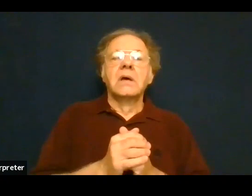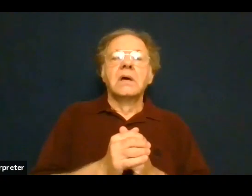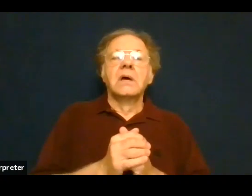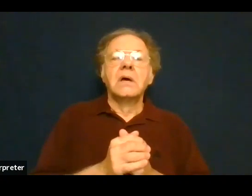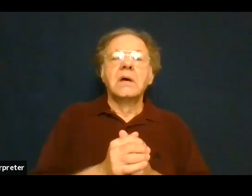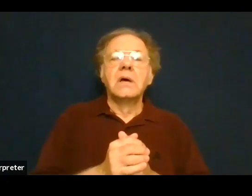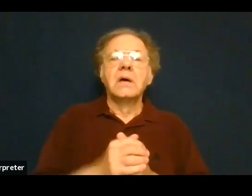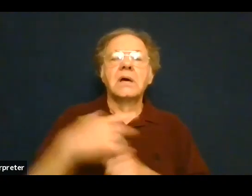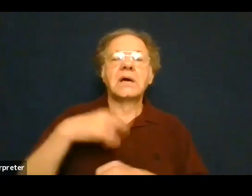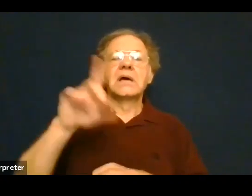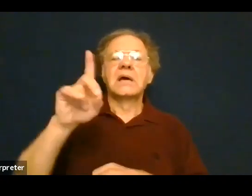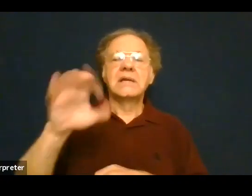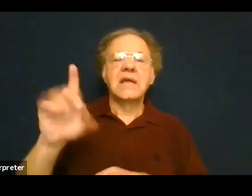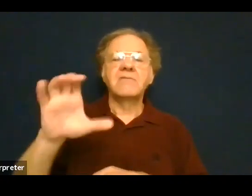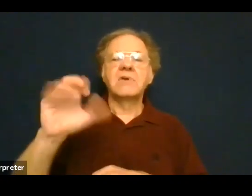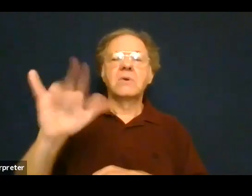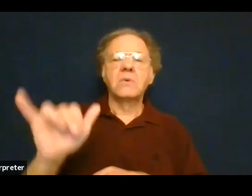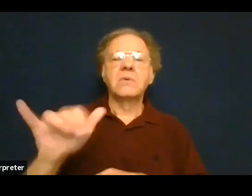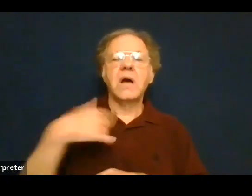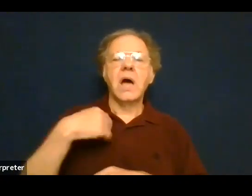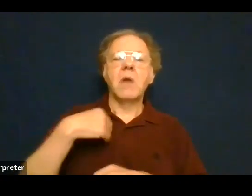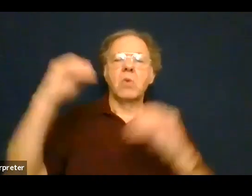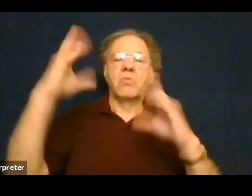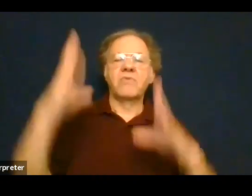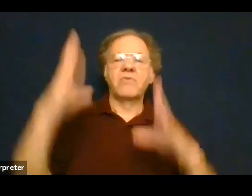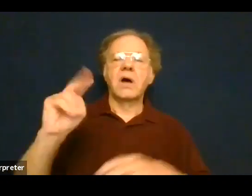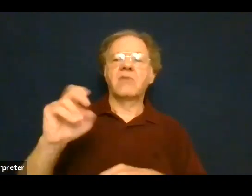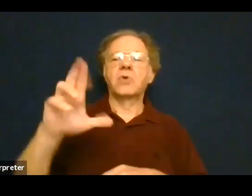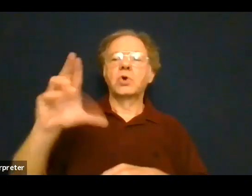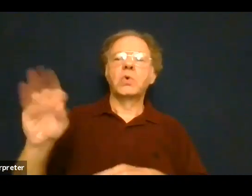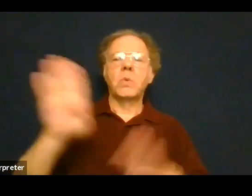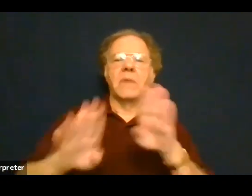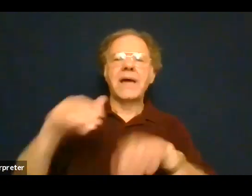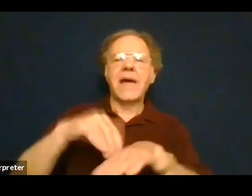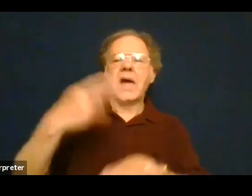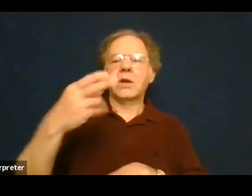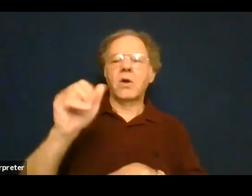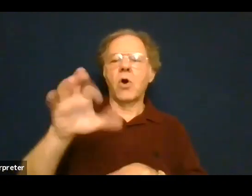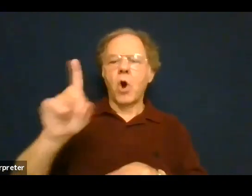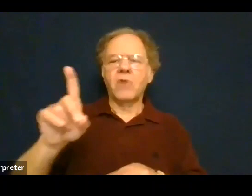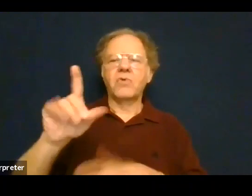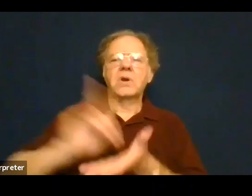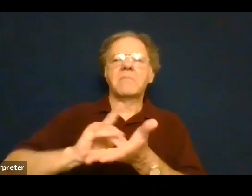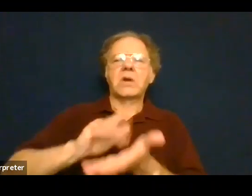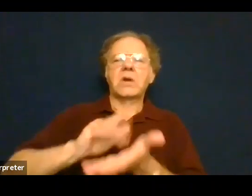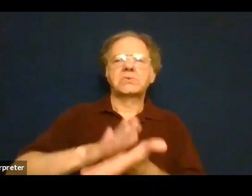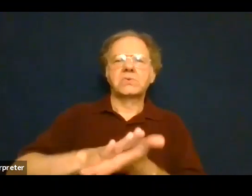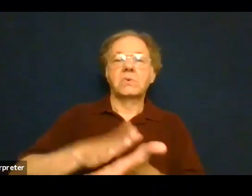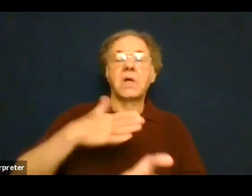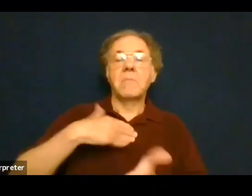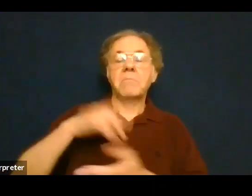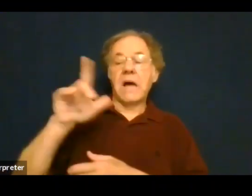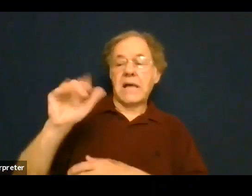I'm professor of neurobiology at Harvard Medical School. My laboratory has worked on basic mechanisms